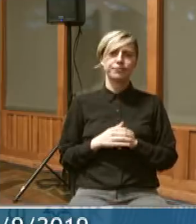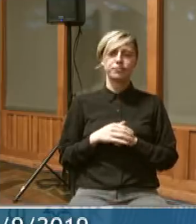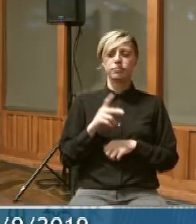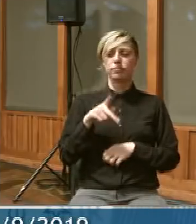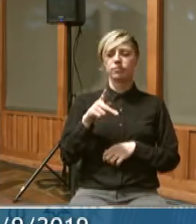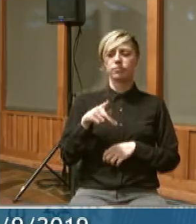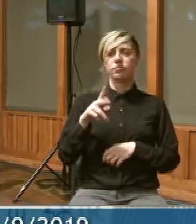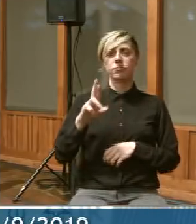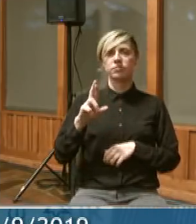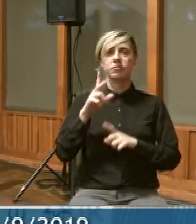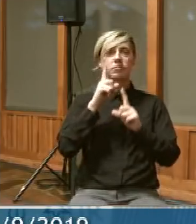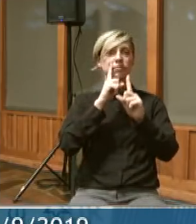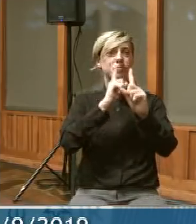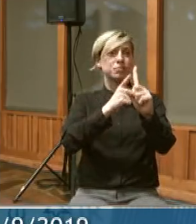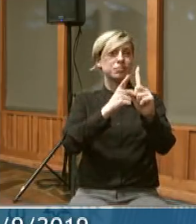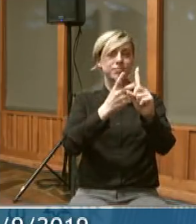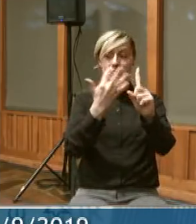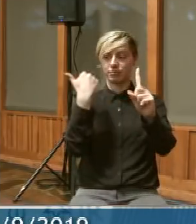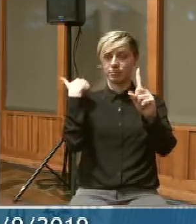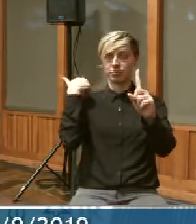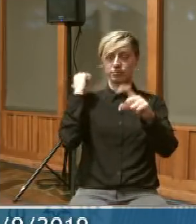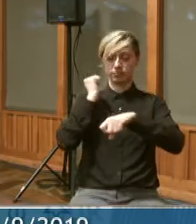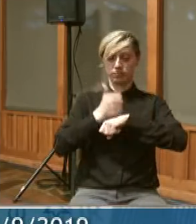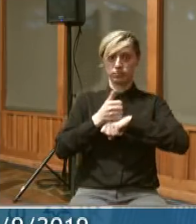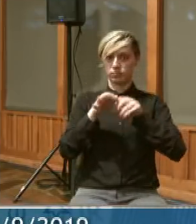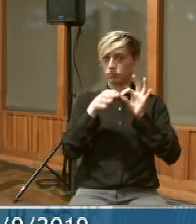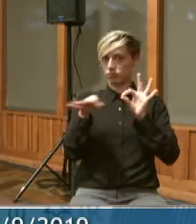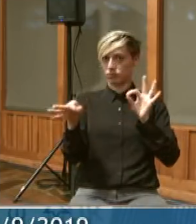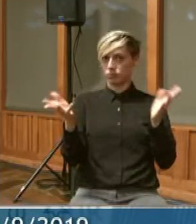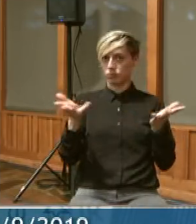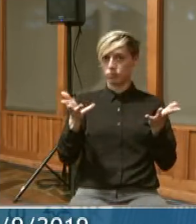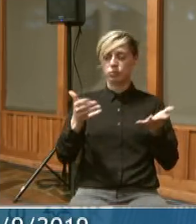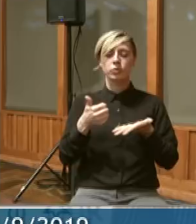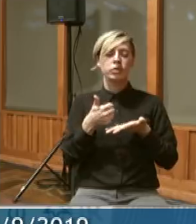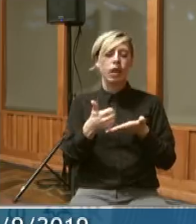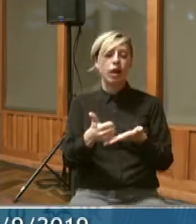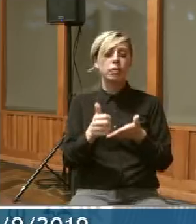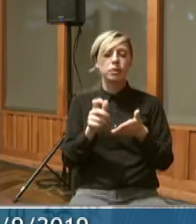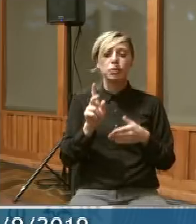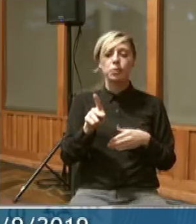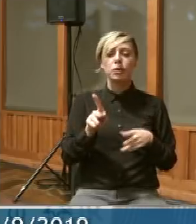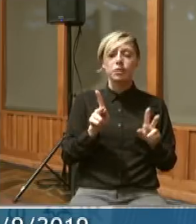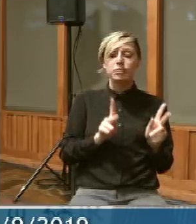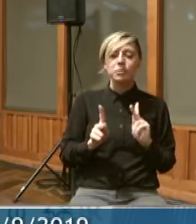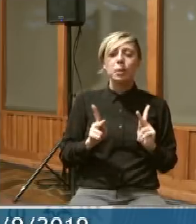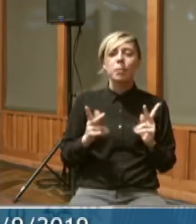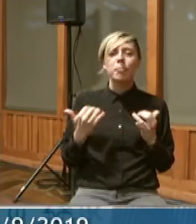STRENGTHENED, RATHER THAN SLOWLY STARVED. THREE, THE MISSION OF PORTLAND